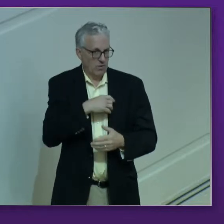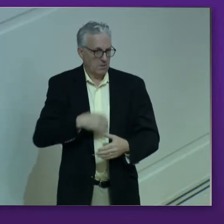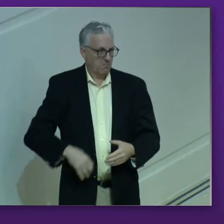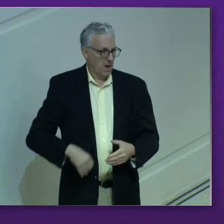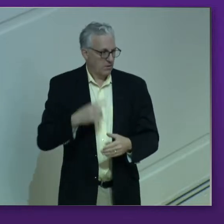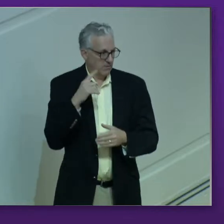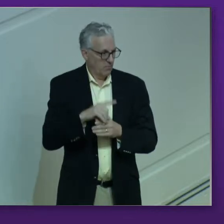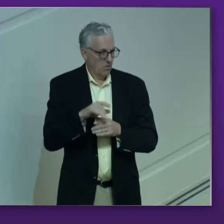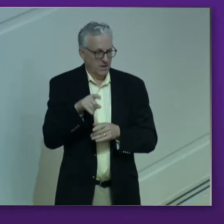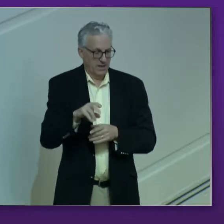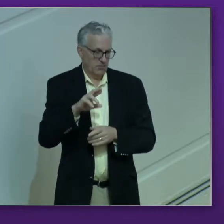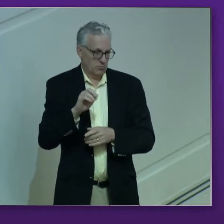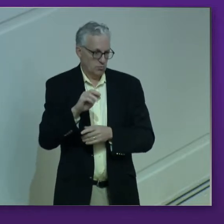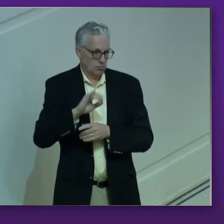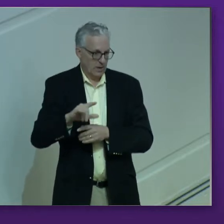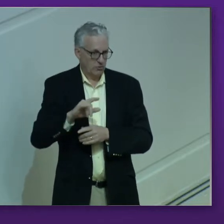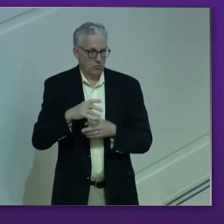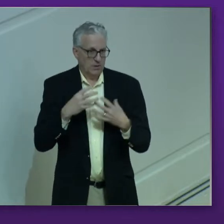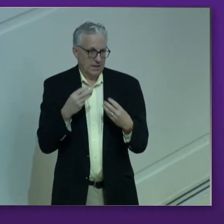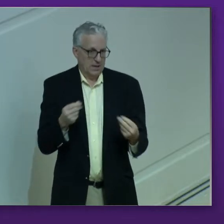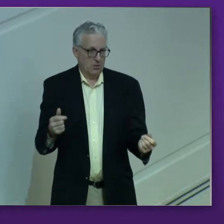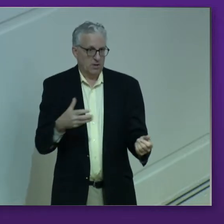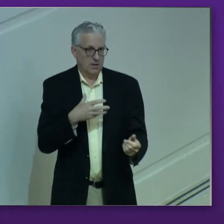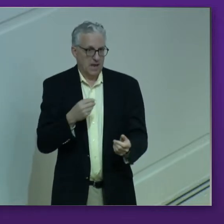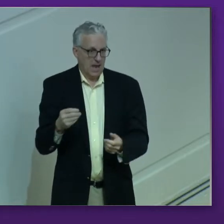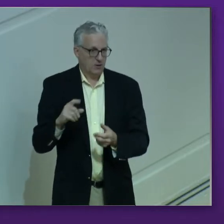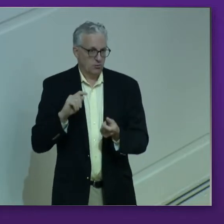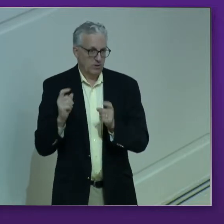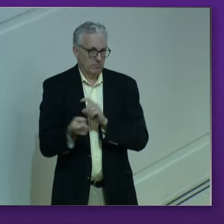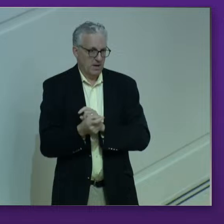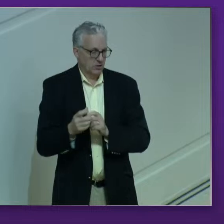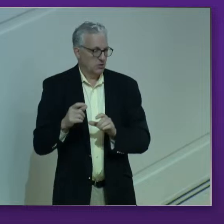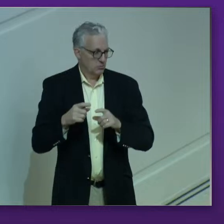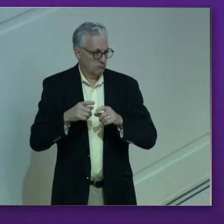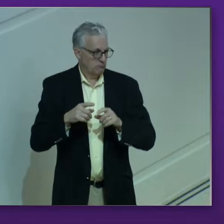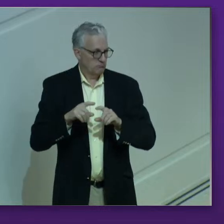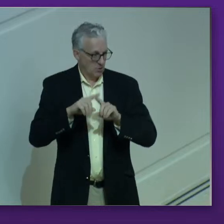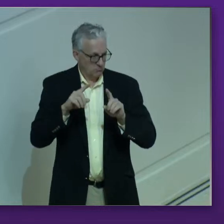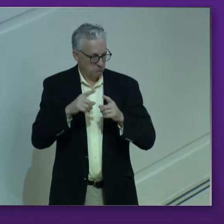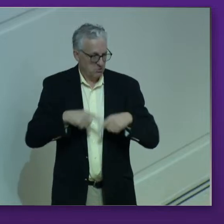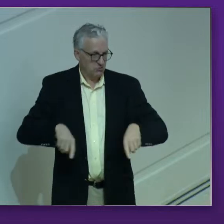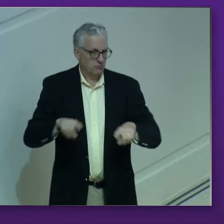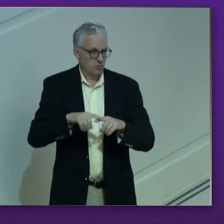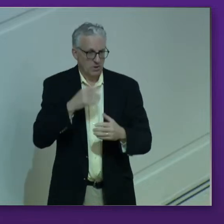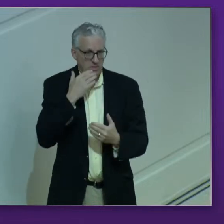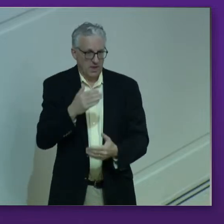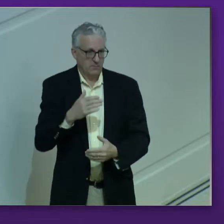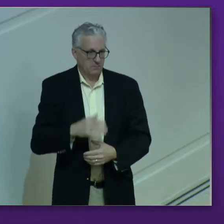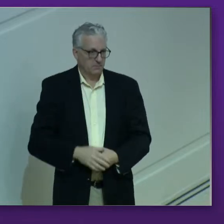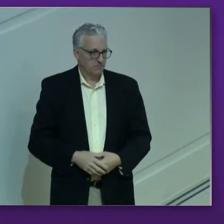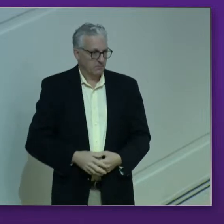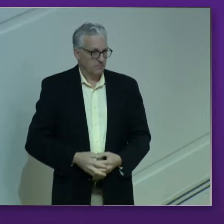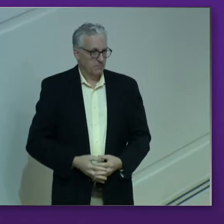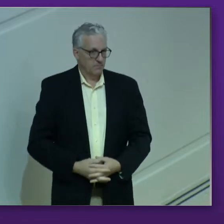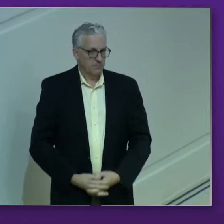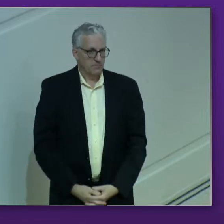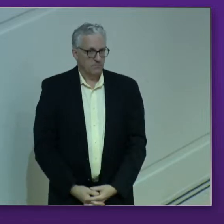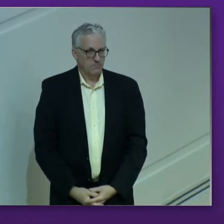EMPLOYEE. [LISTING NAMES] RICHARD FORREST. RICHARD HAS SERVED AS A LEAD TRAINING AND DEVELOPMENT